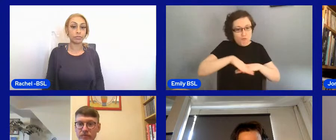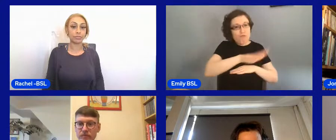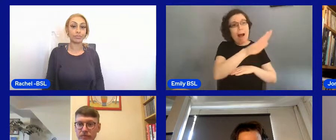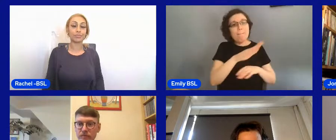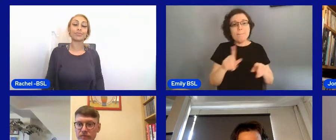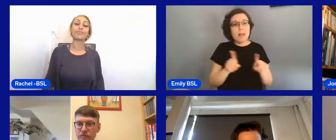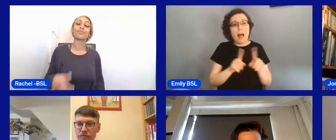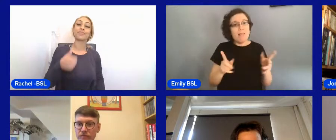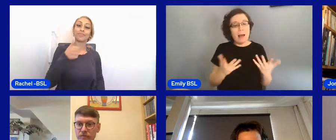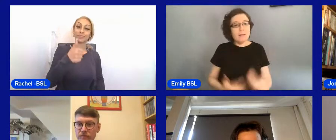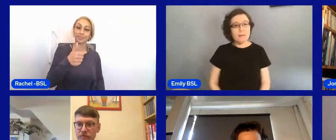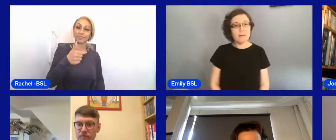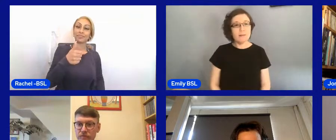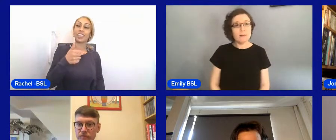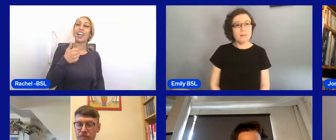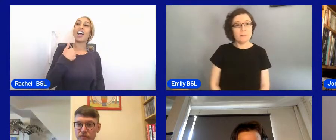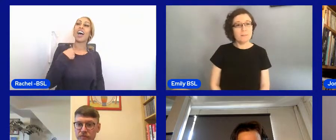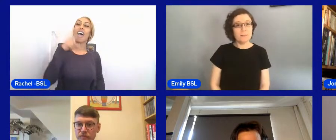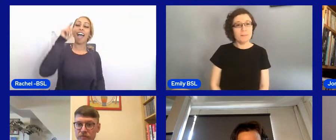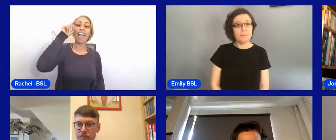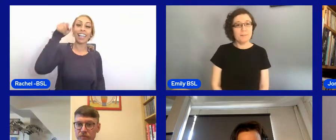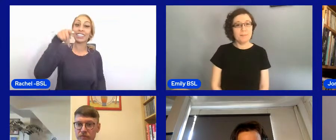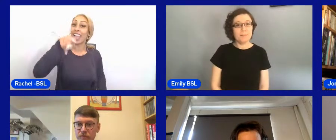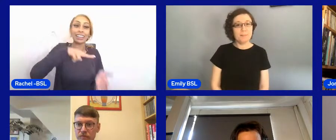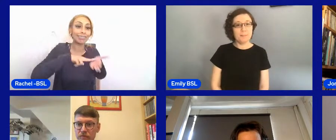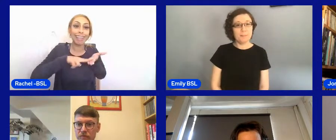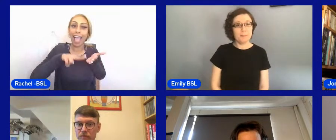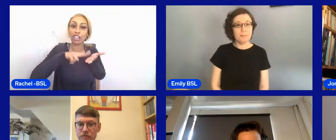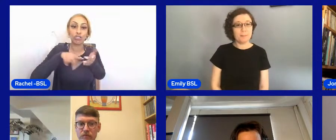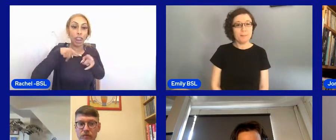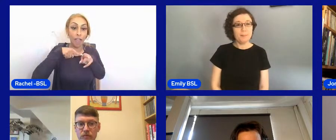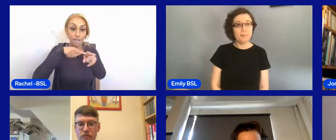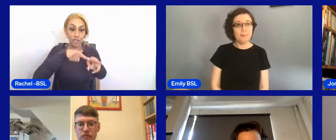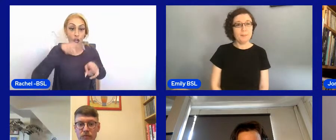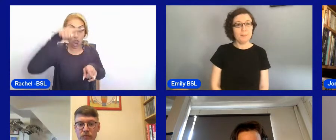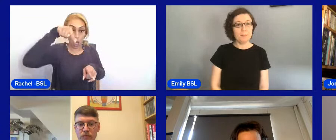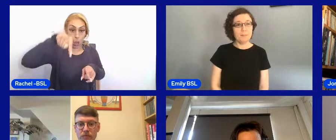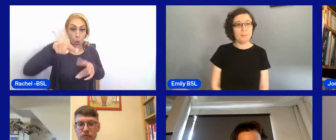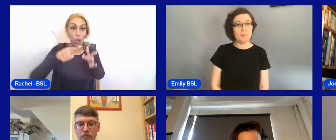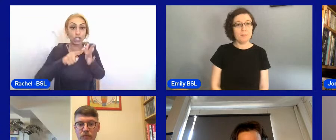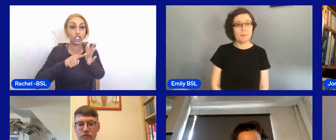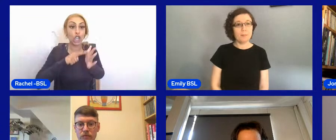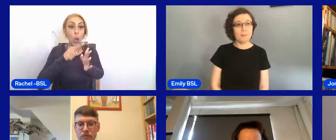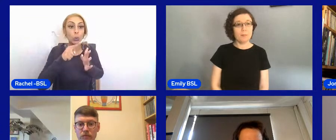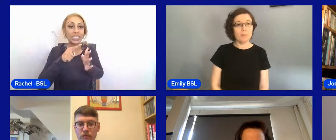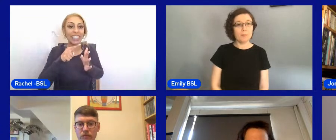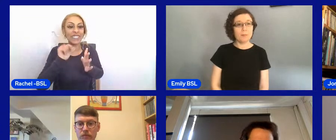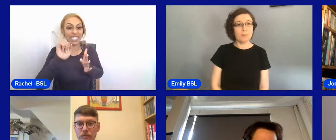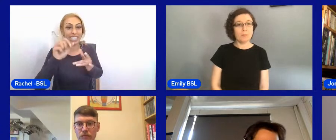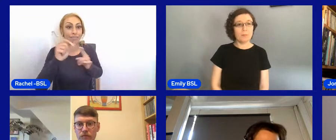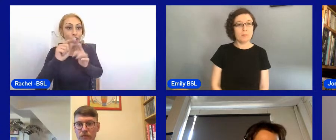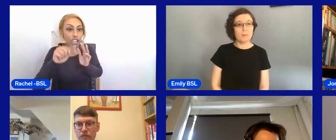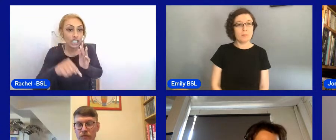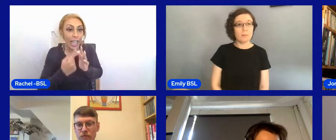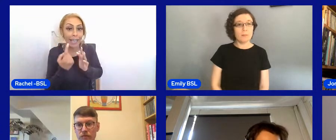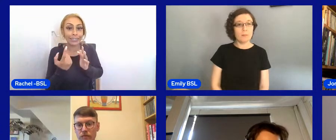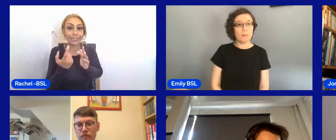spaces that you are going to be walking through, or the steps or the Raps. I guess that naturally follows on to Joseph